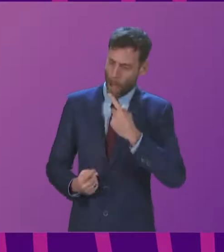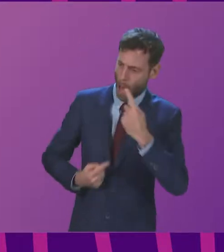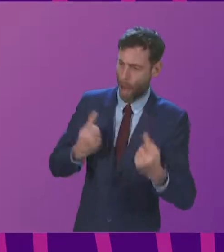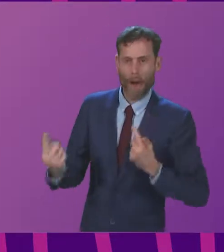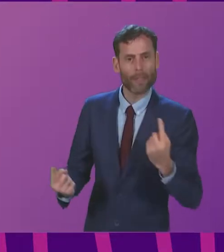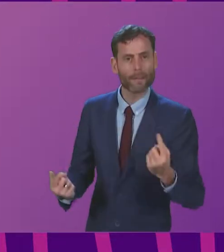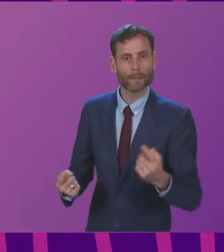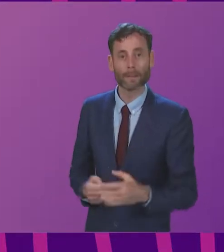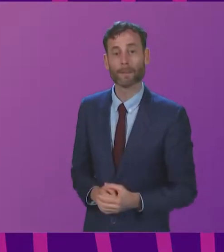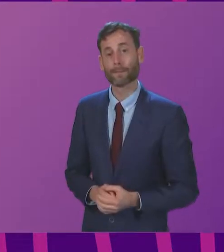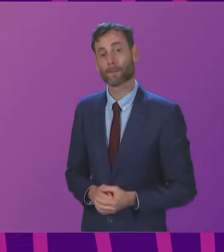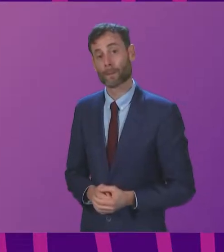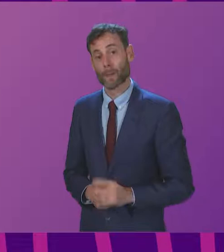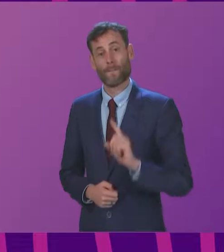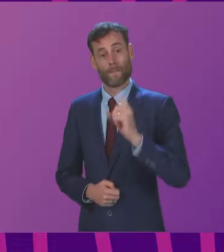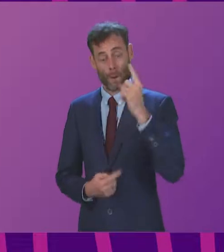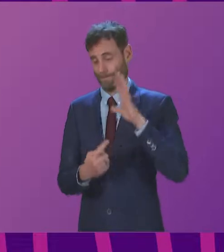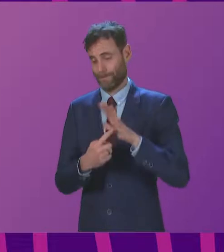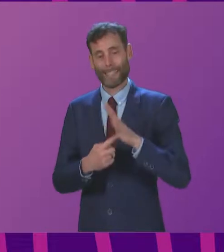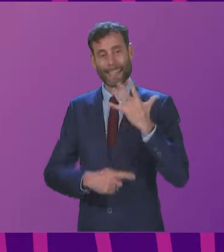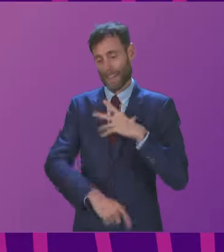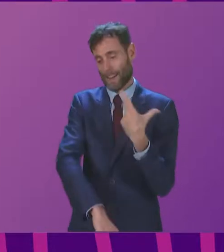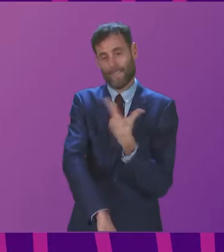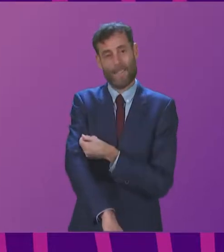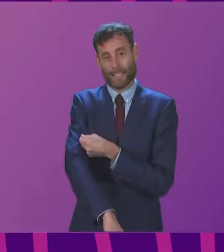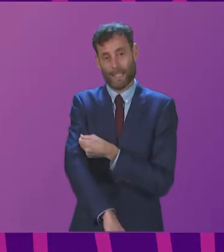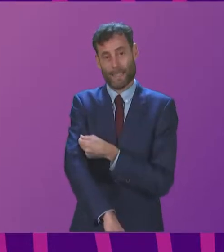The first protection is vaccination. It is the duty of Government to deliver the